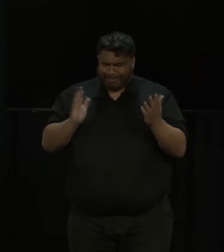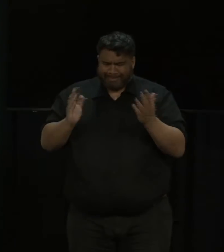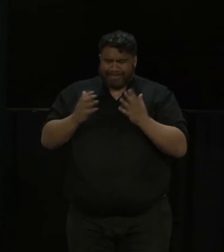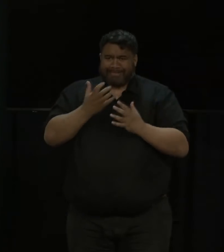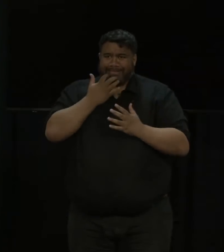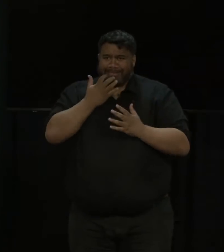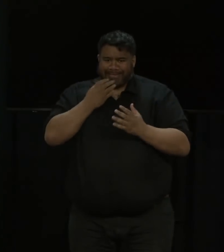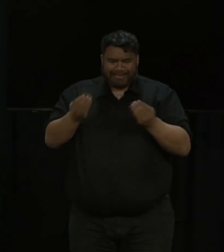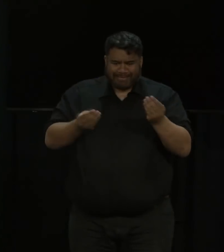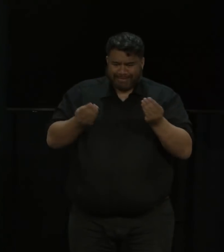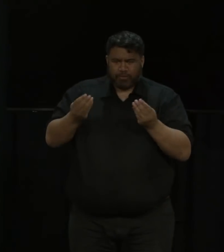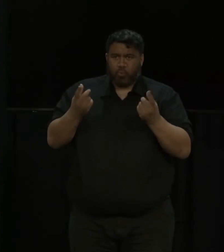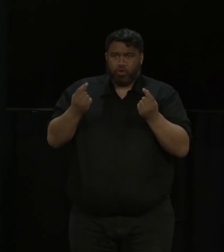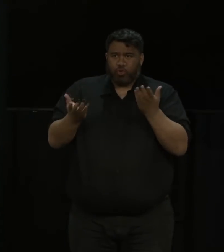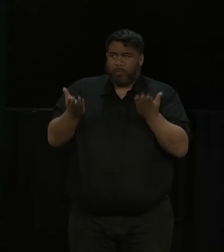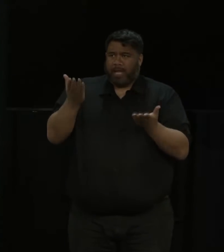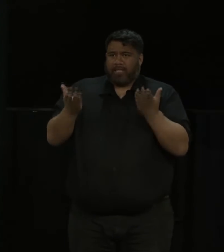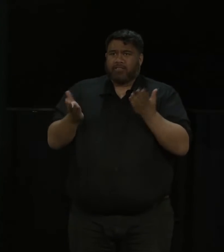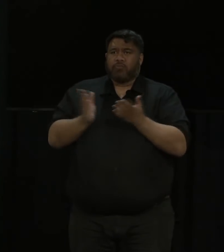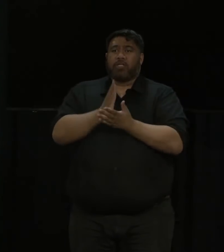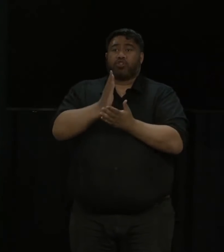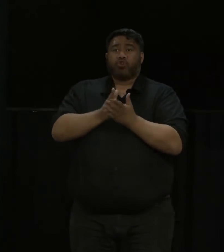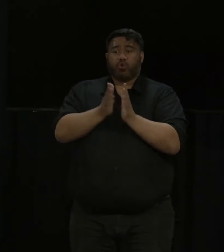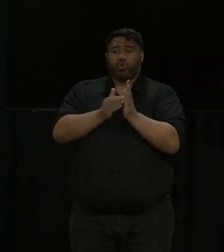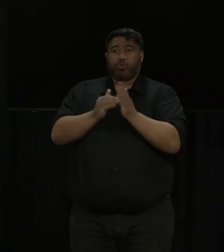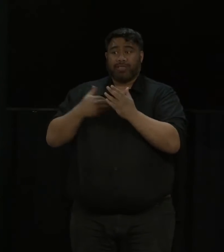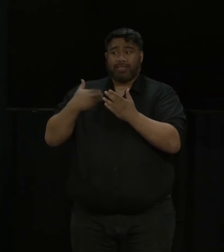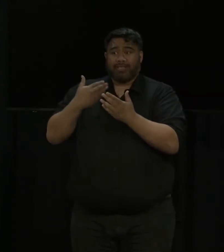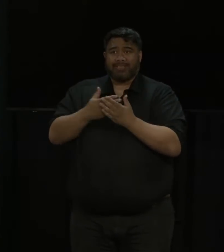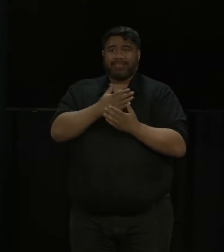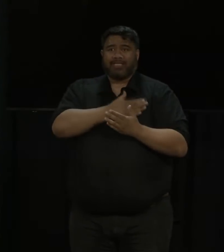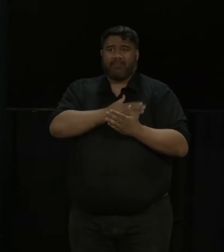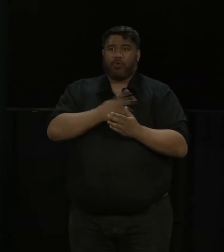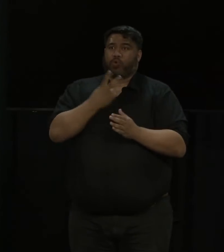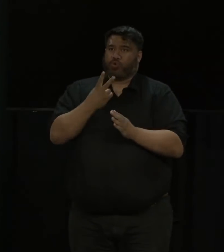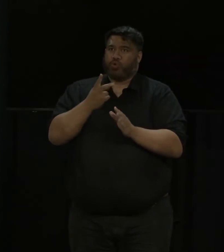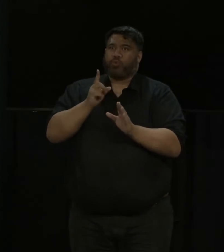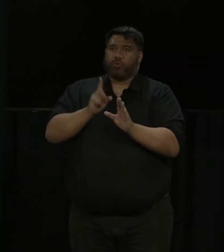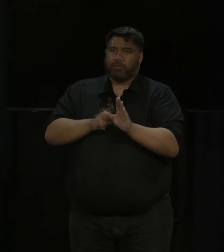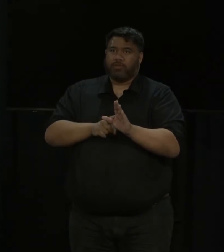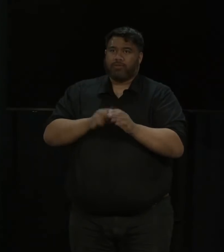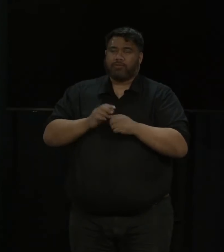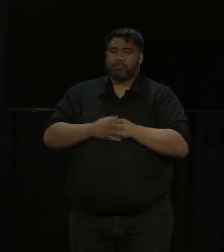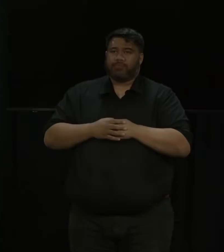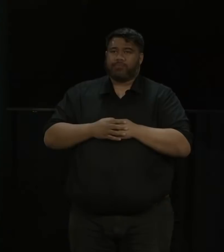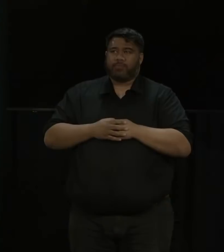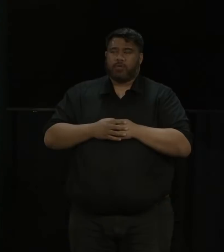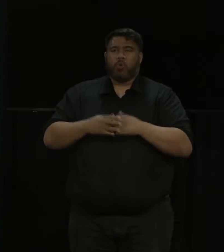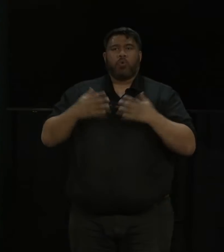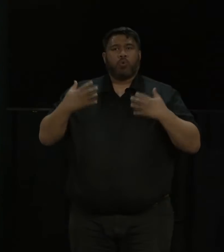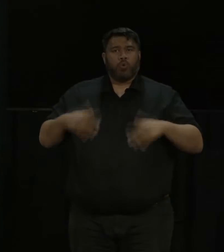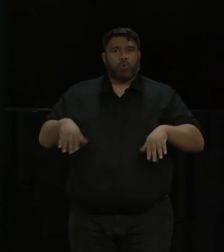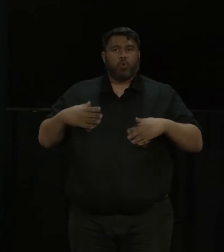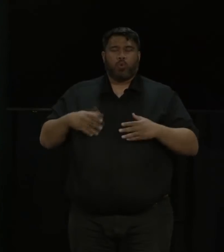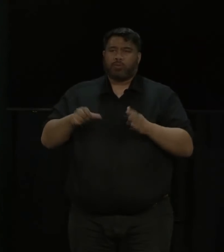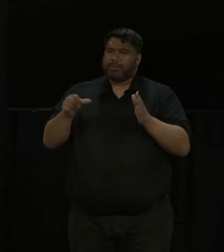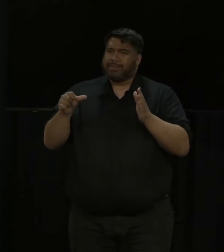the Director-General by acknowledging the difficult